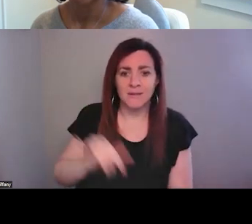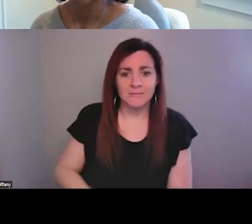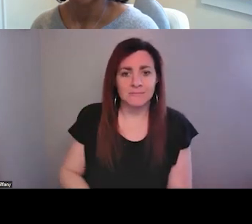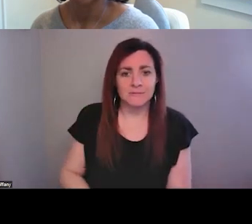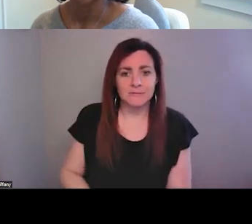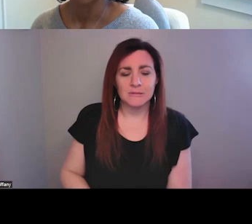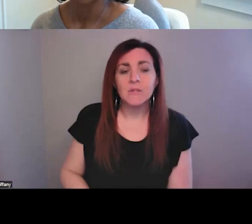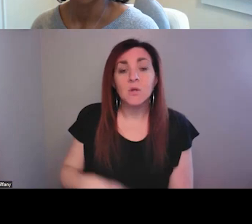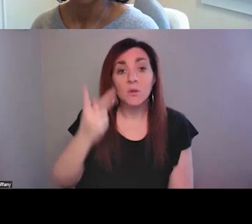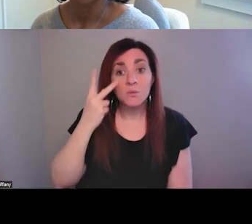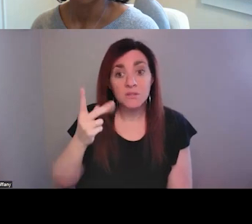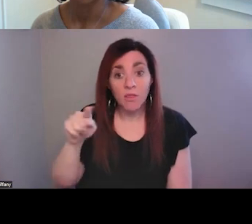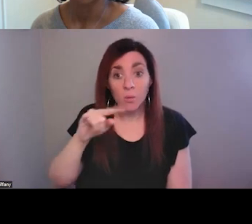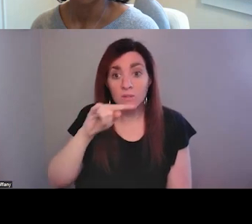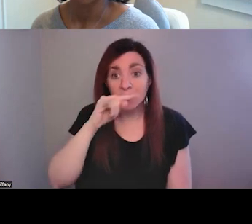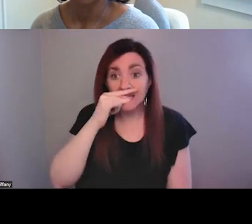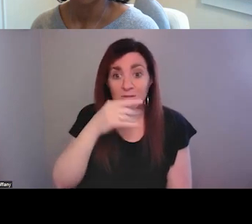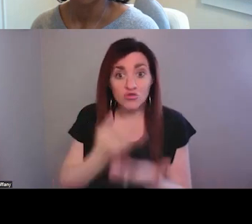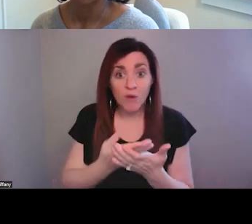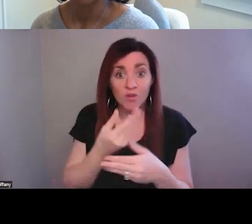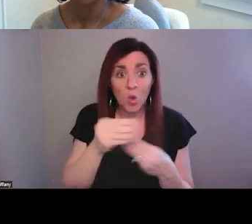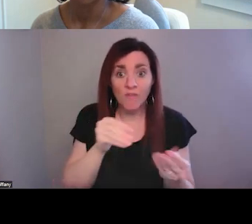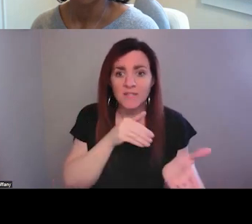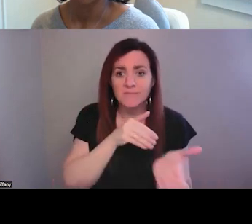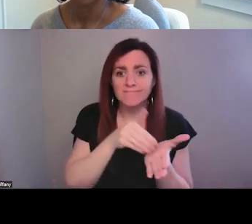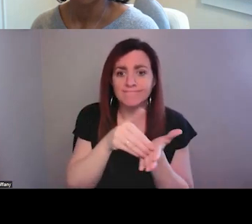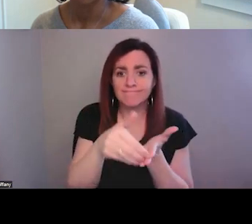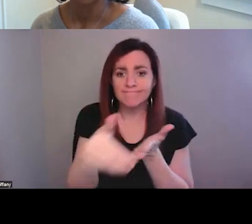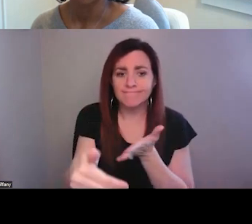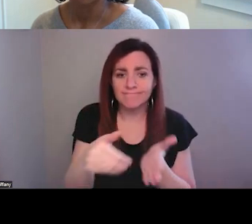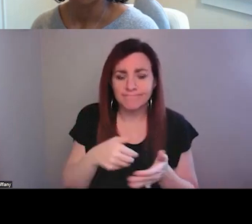THOSE KIDS HITTING THAT OFF REGULARLY AND THAT HAS CHANGED